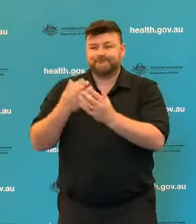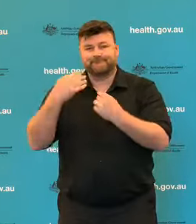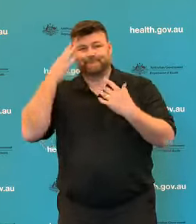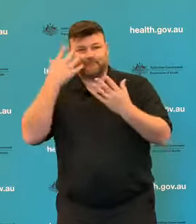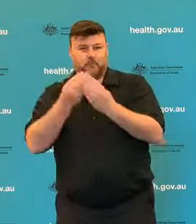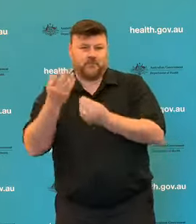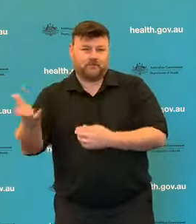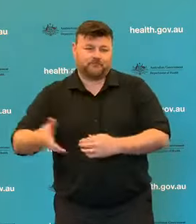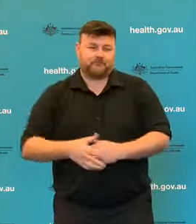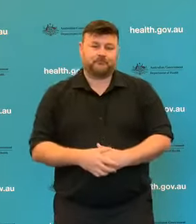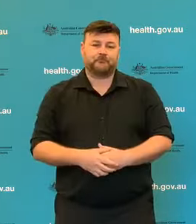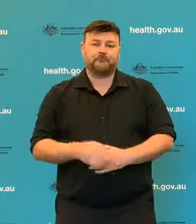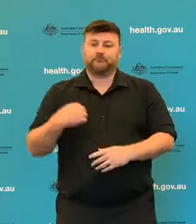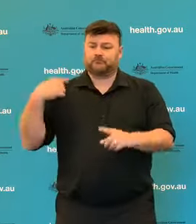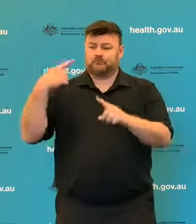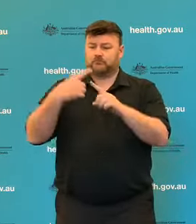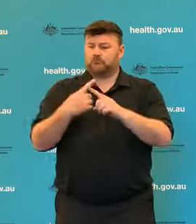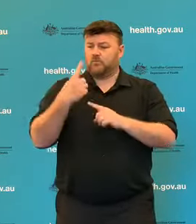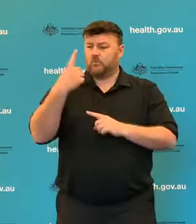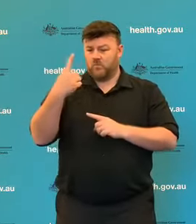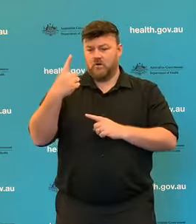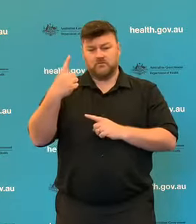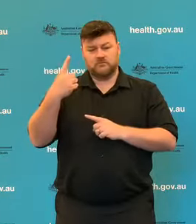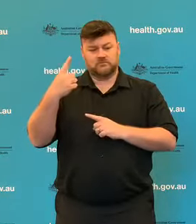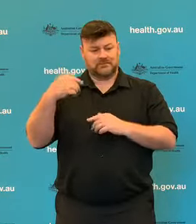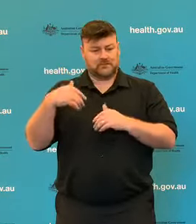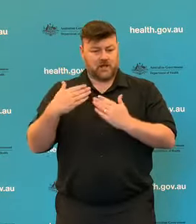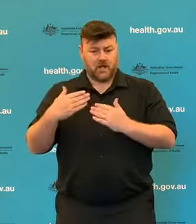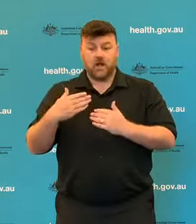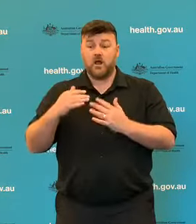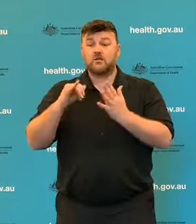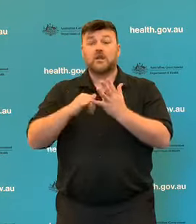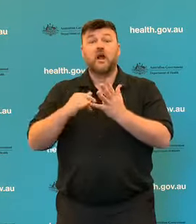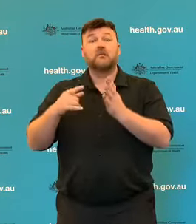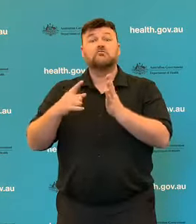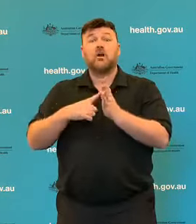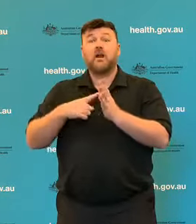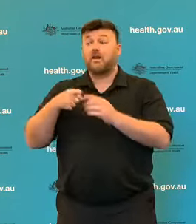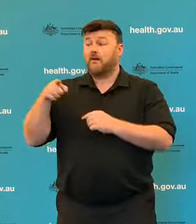one new reported case in South Australia in a traveller from interstate. One new